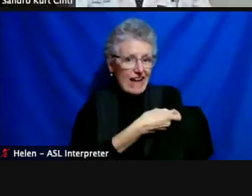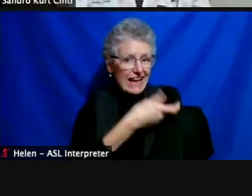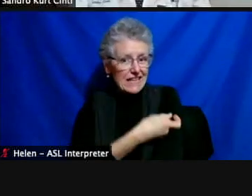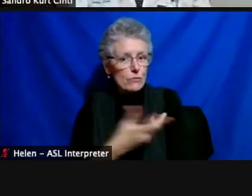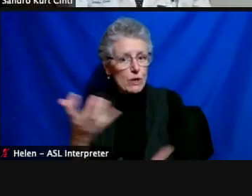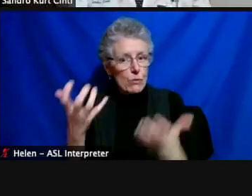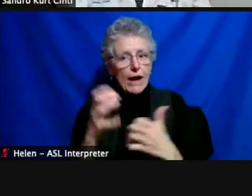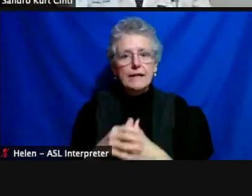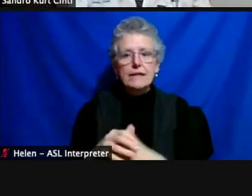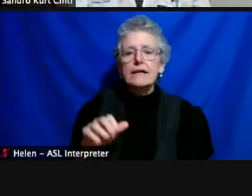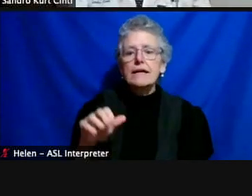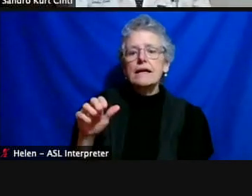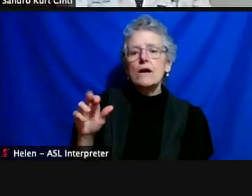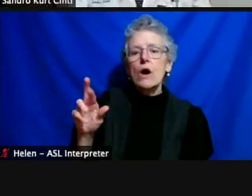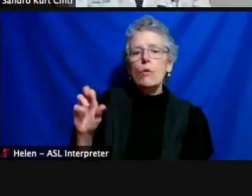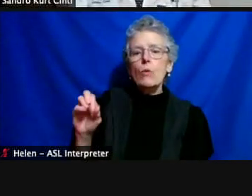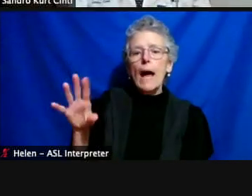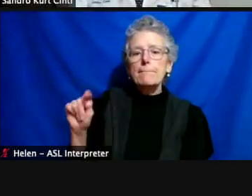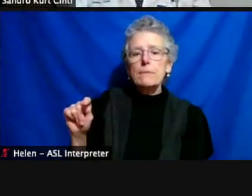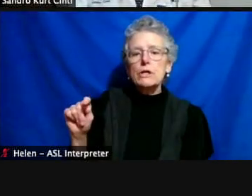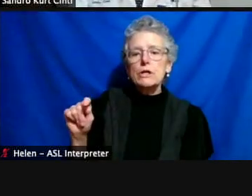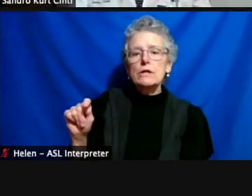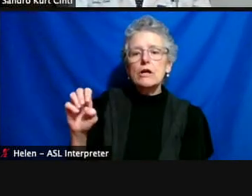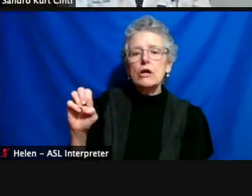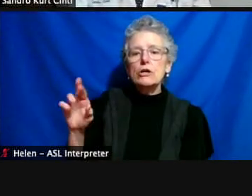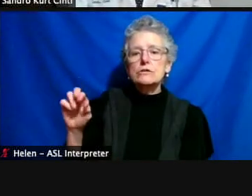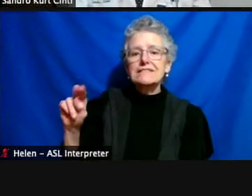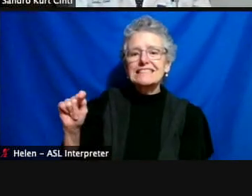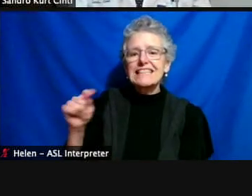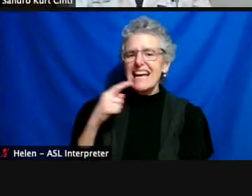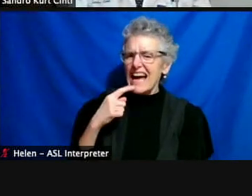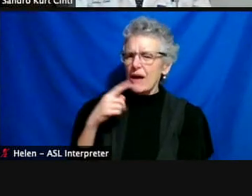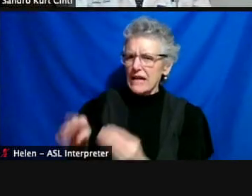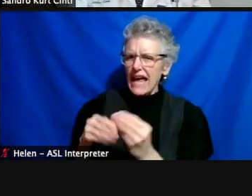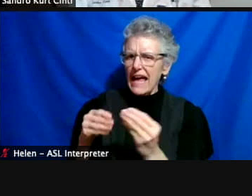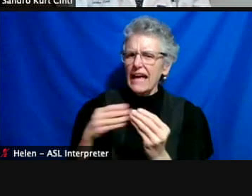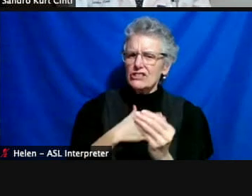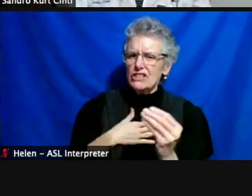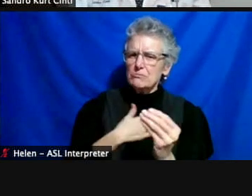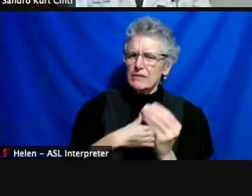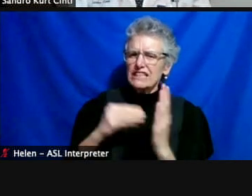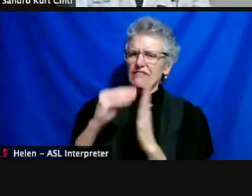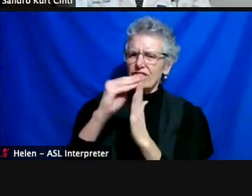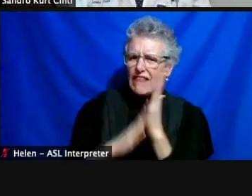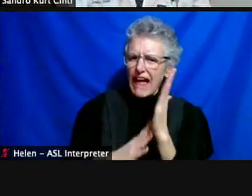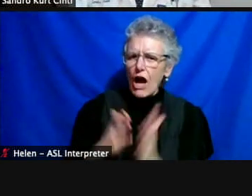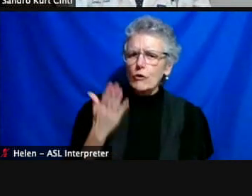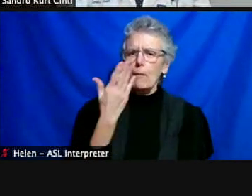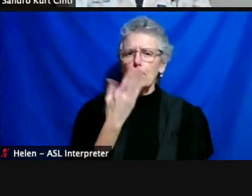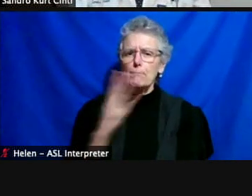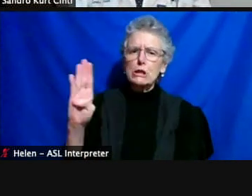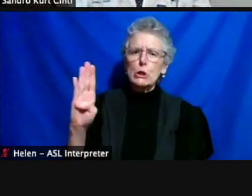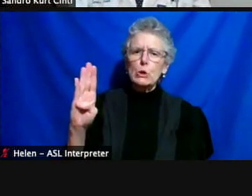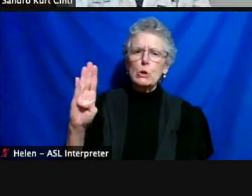I'd add that, at least fill out the blue Q survey. I think that's something that everybody can do right now.